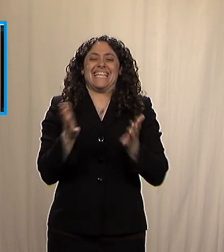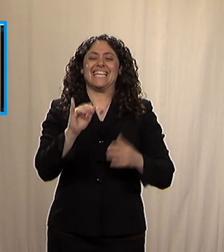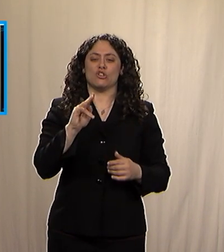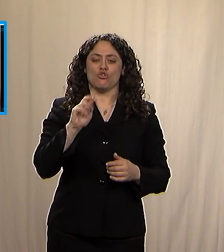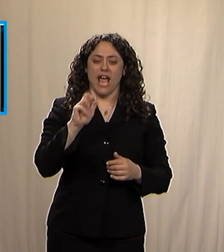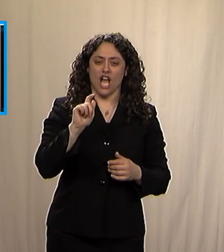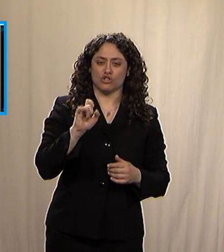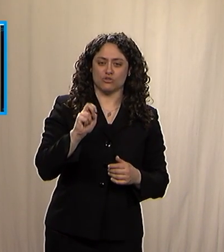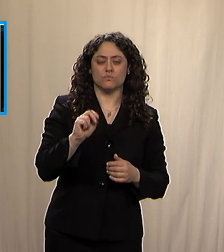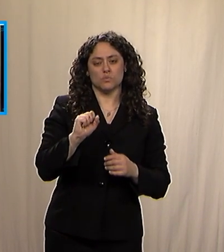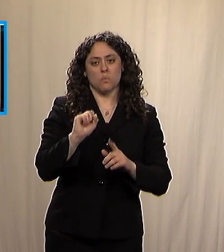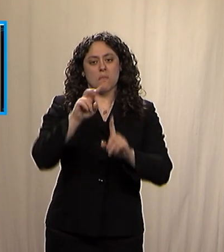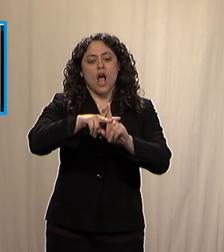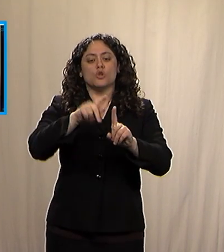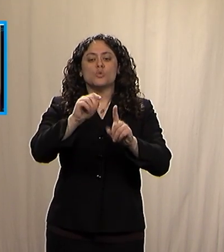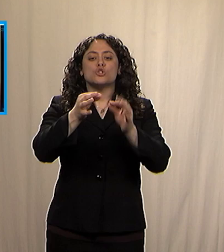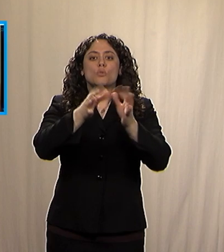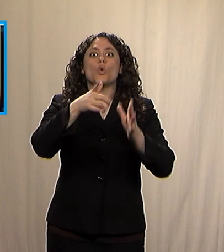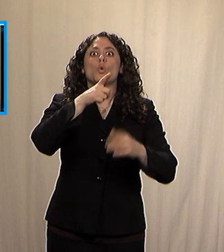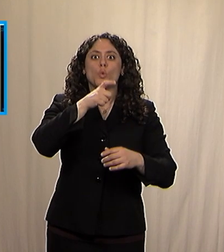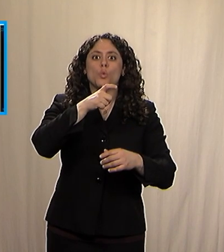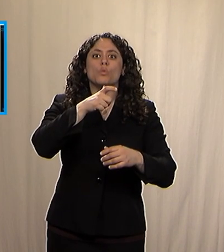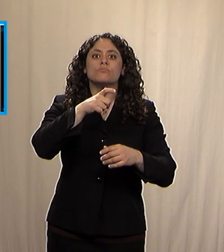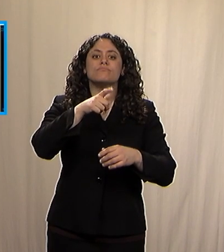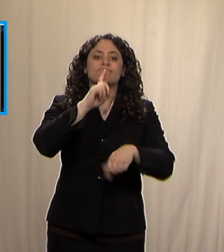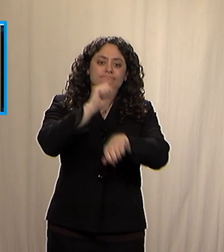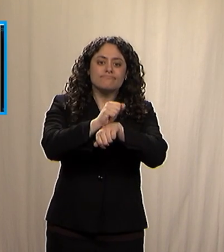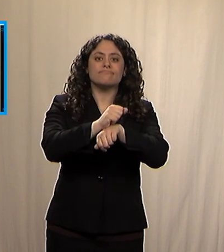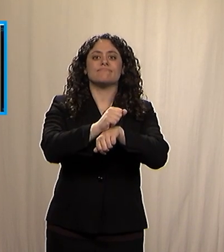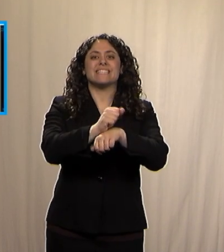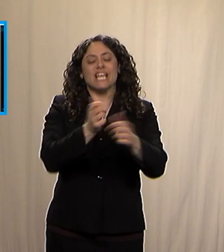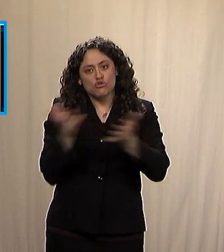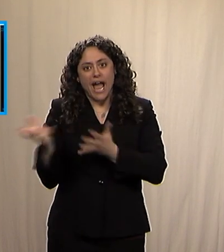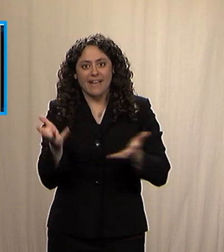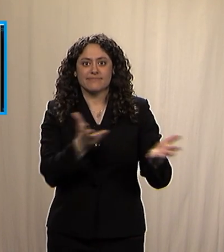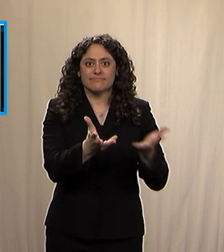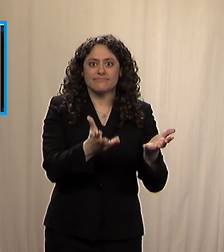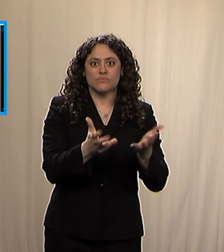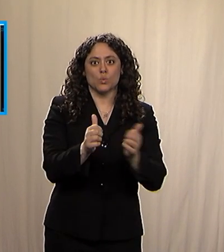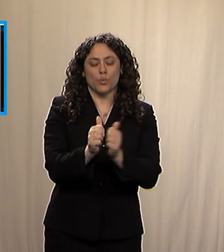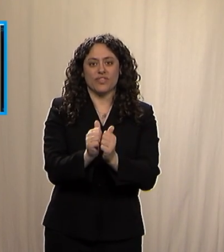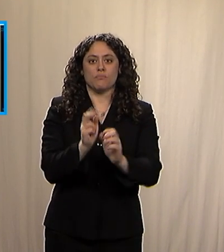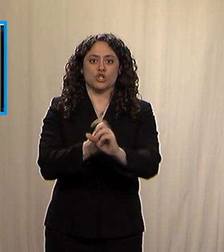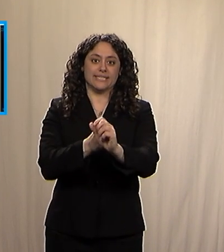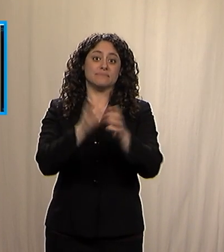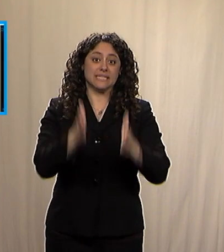who are actually interacting with the other participants. A couple of people have asked